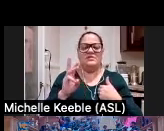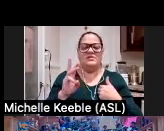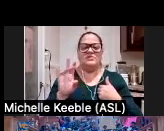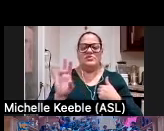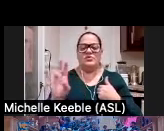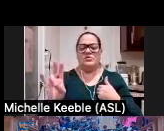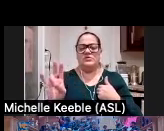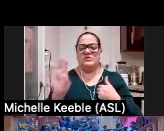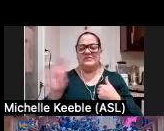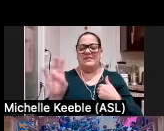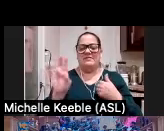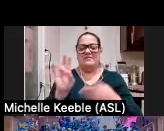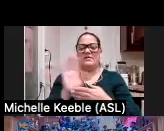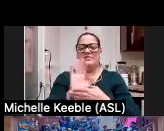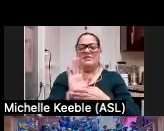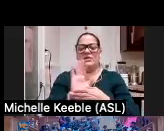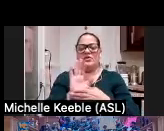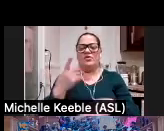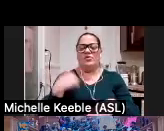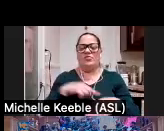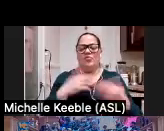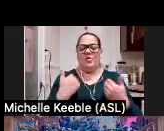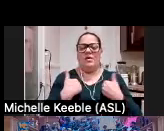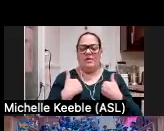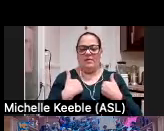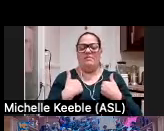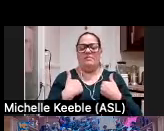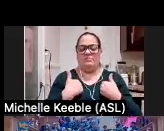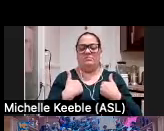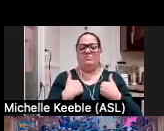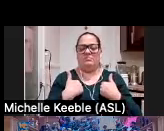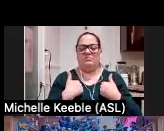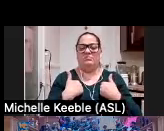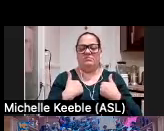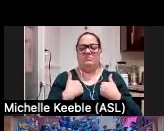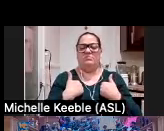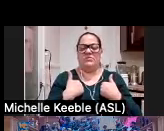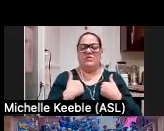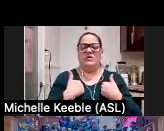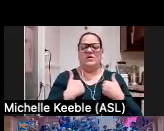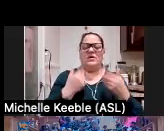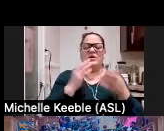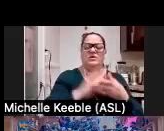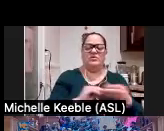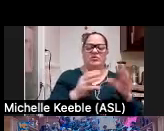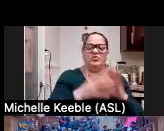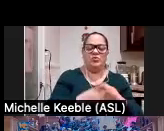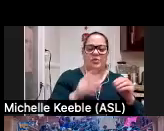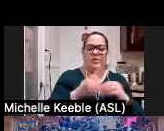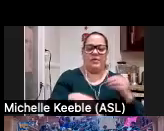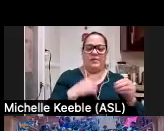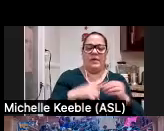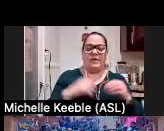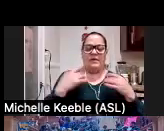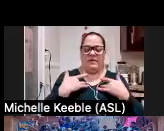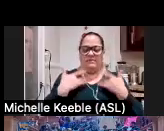seven videos within our museum that actually is either a documentary of an event, a significant